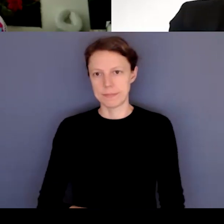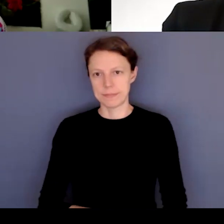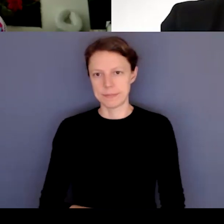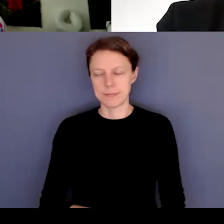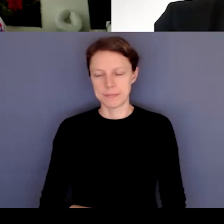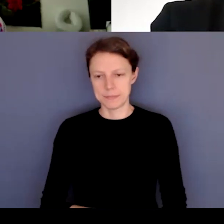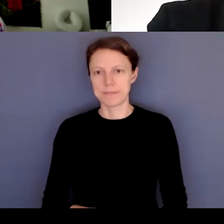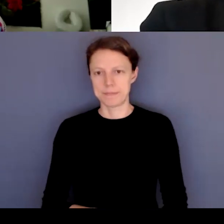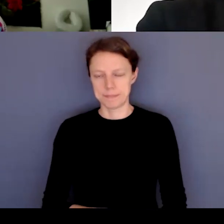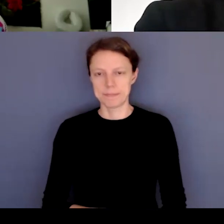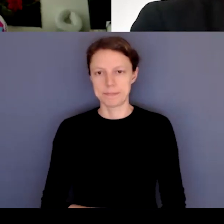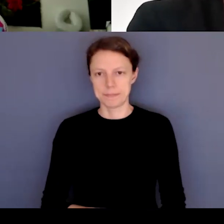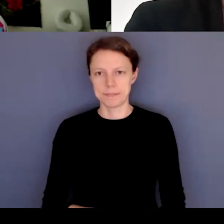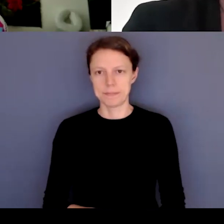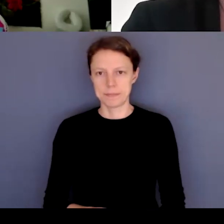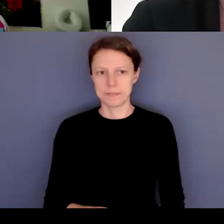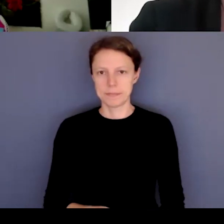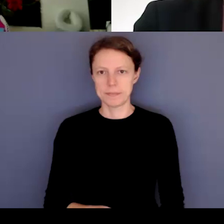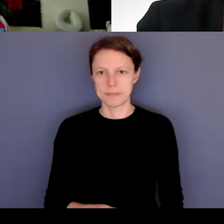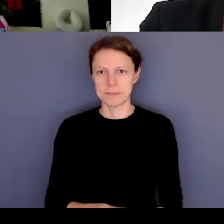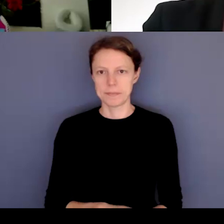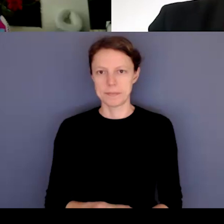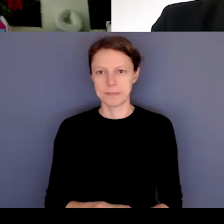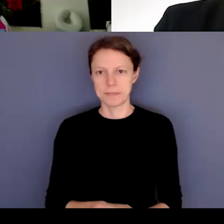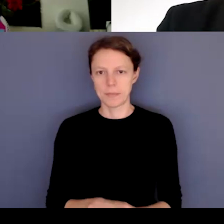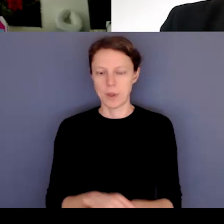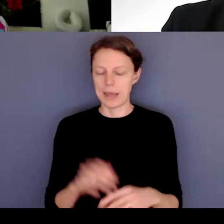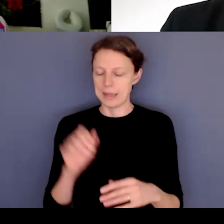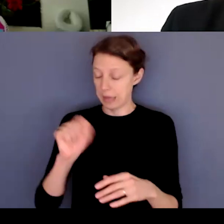Yeah, we have, we definitely get a lot of questions in our inbox.